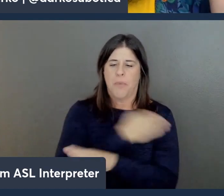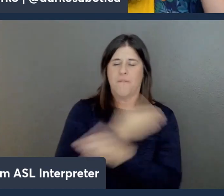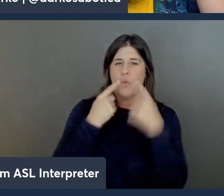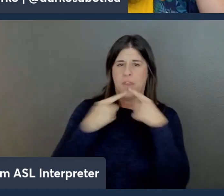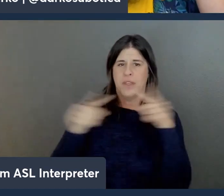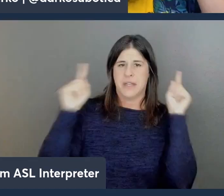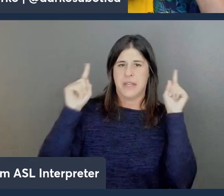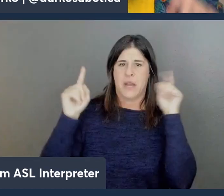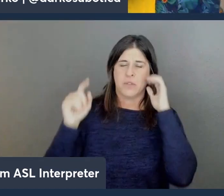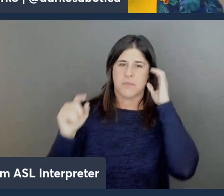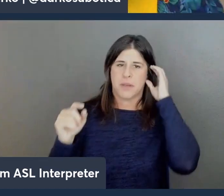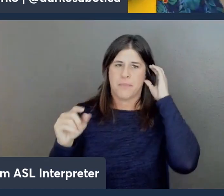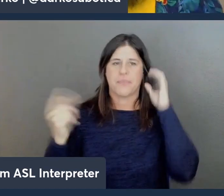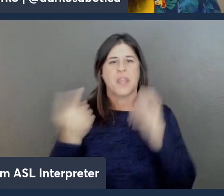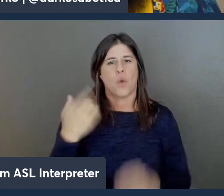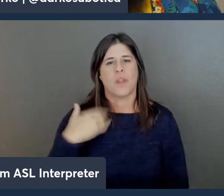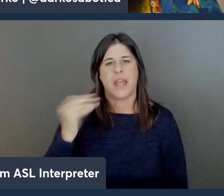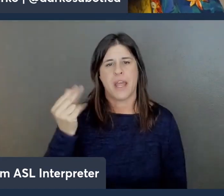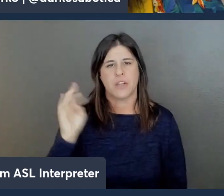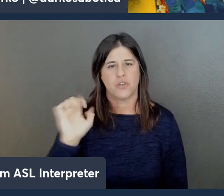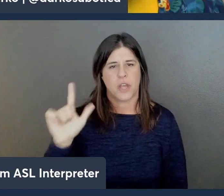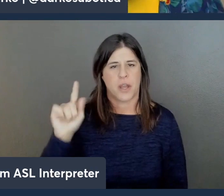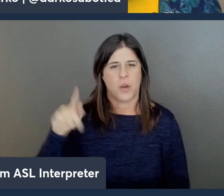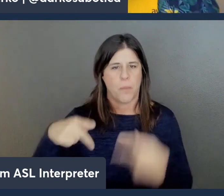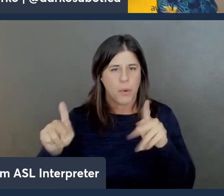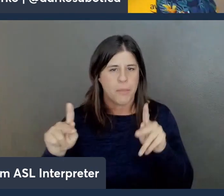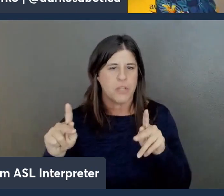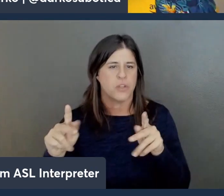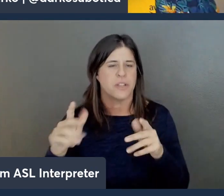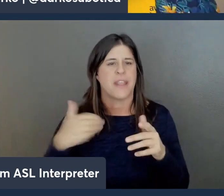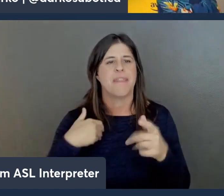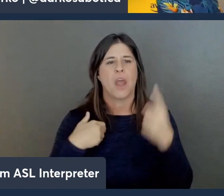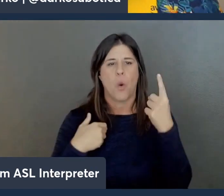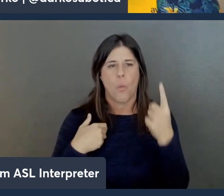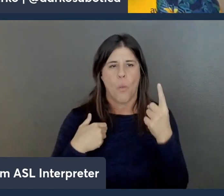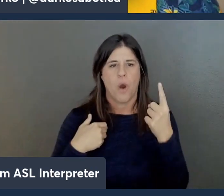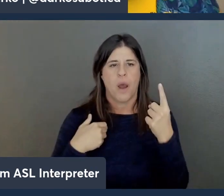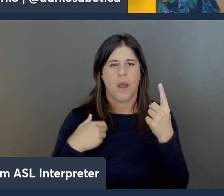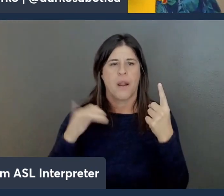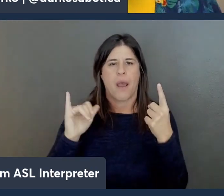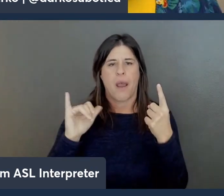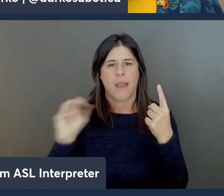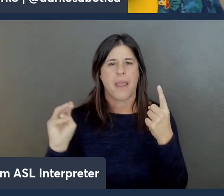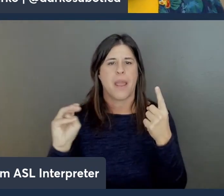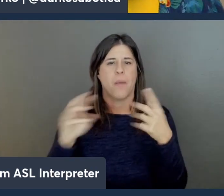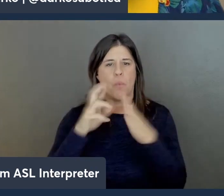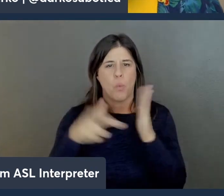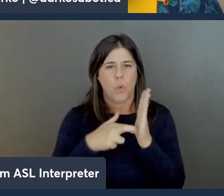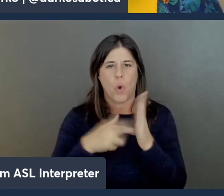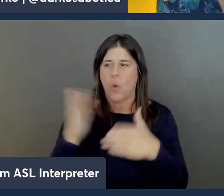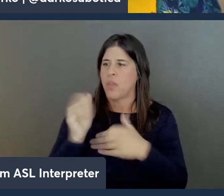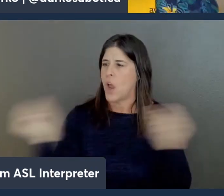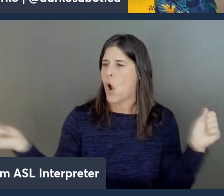there were only Channel Permission, so there was one IAM role that was shared among all Channel users.